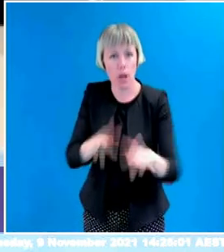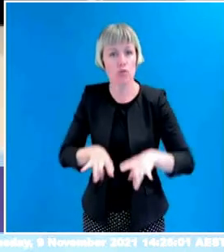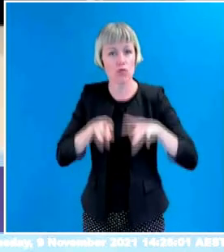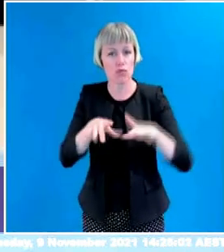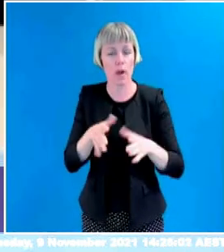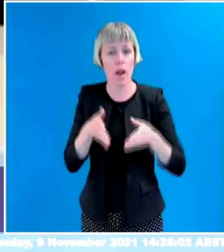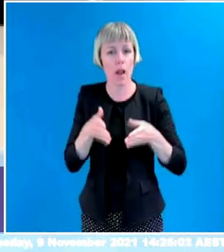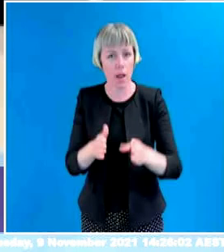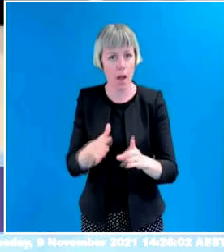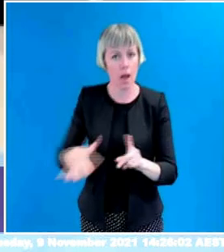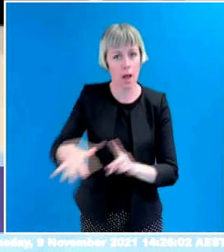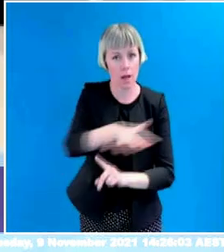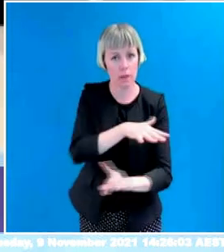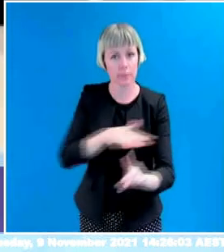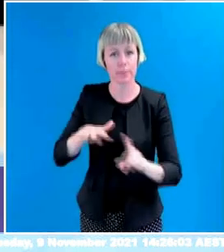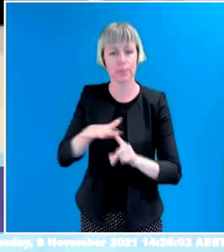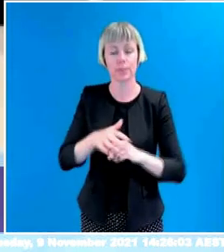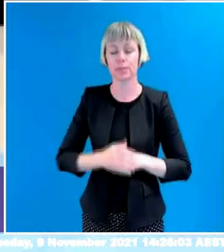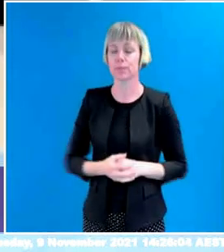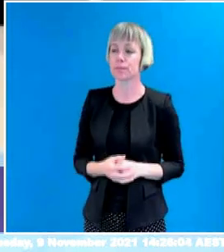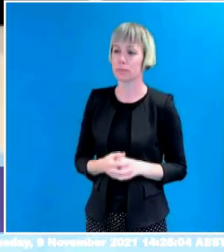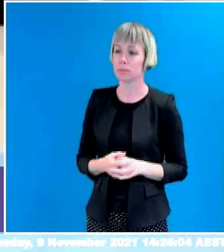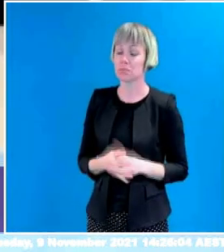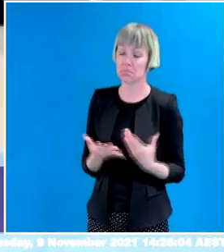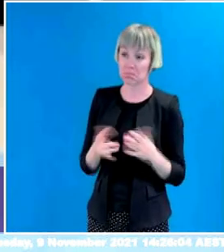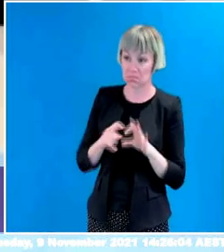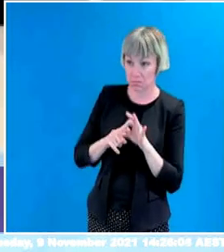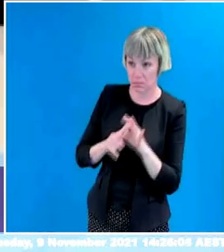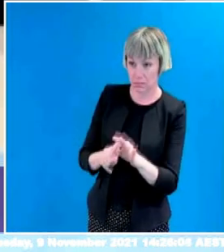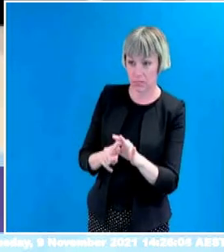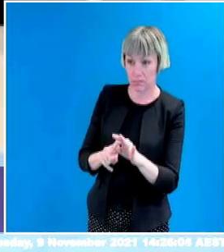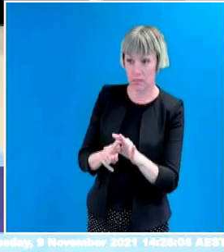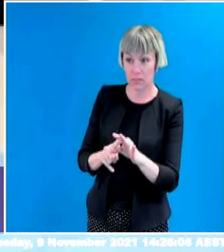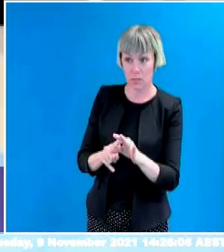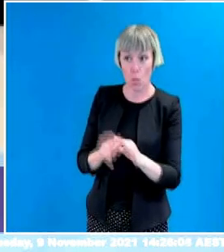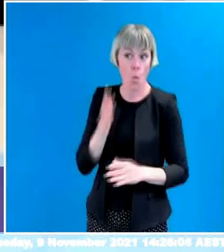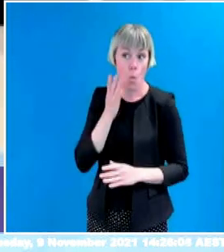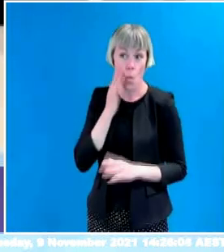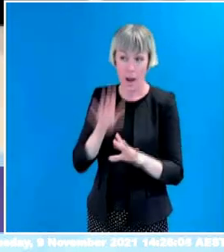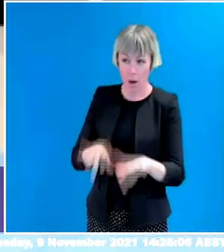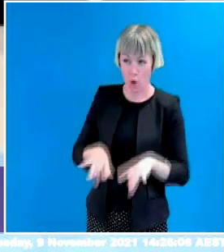It might be said that at the very time of Australia taking on the